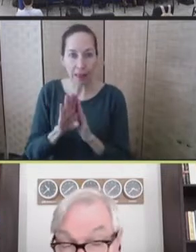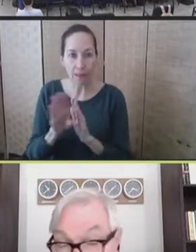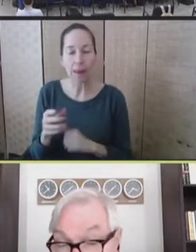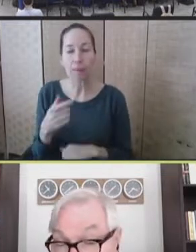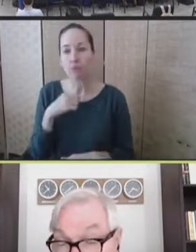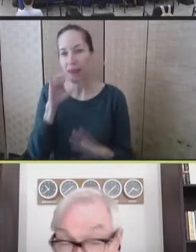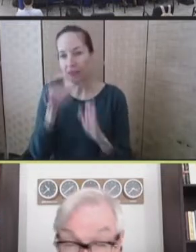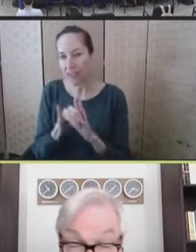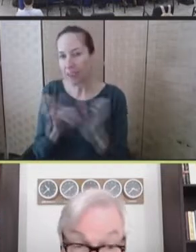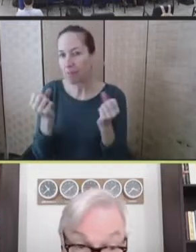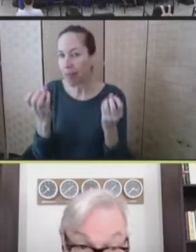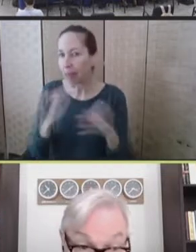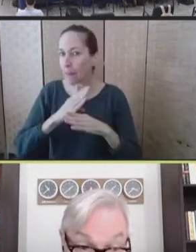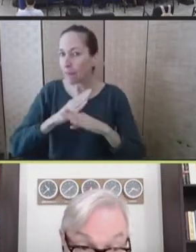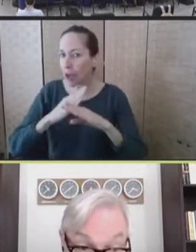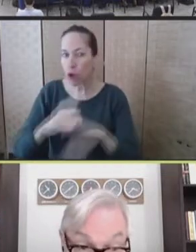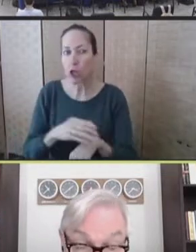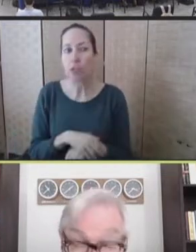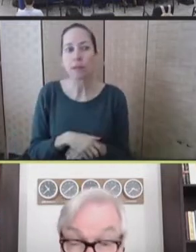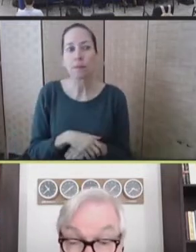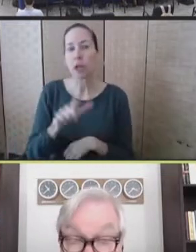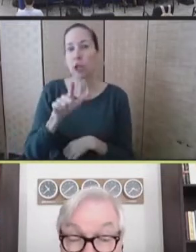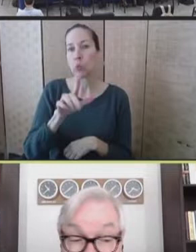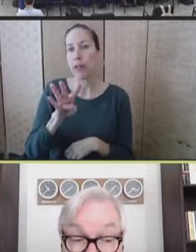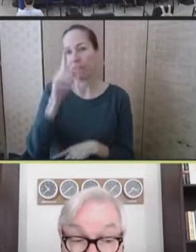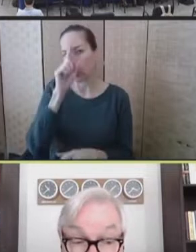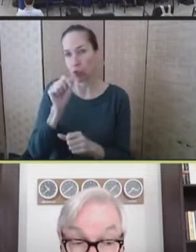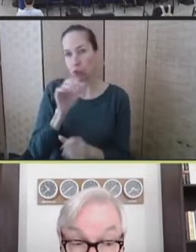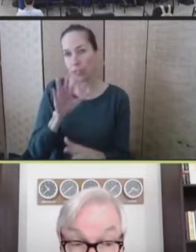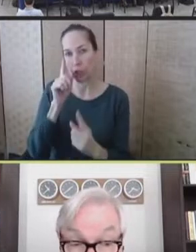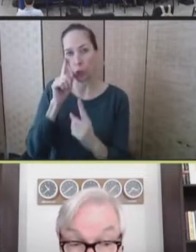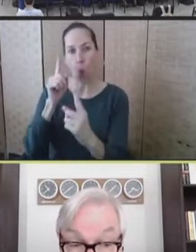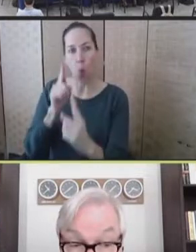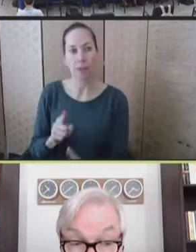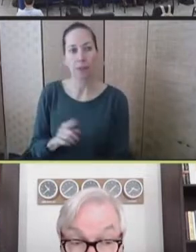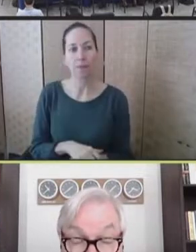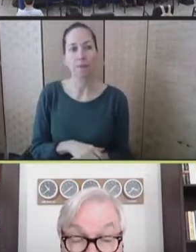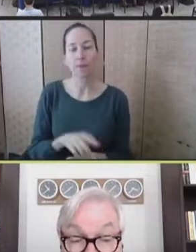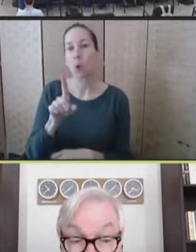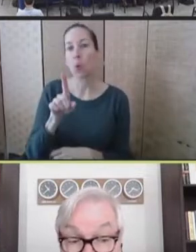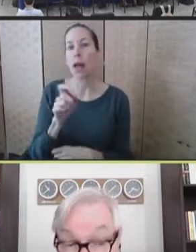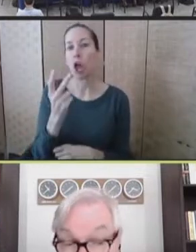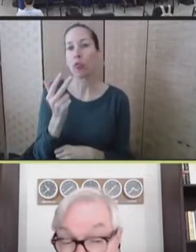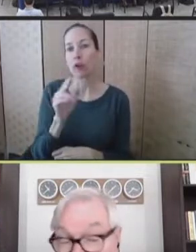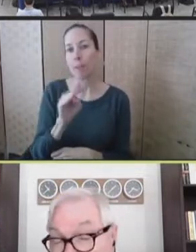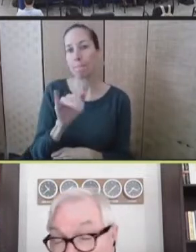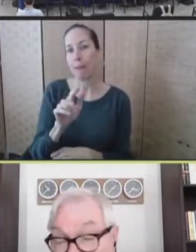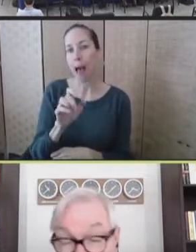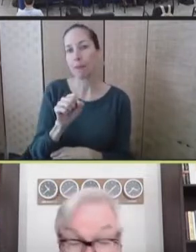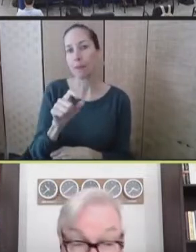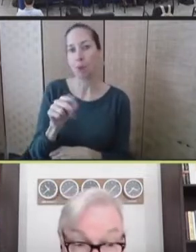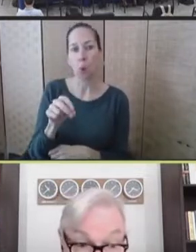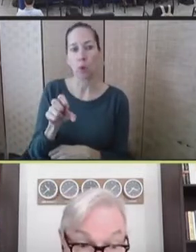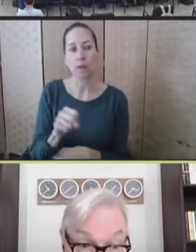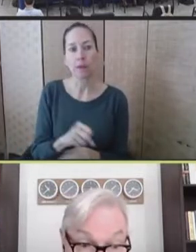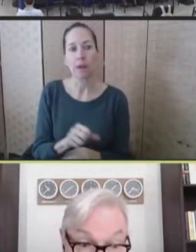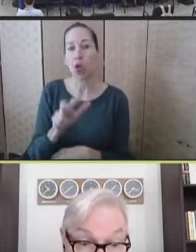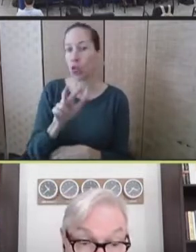We've identified 24 strategic goals, 113 milestones, 37 were designated as high priority and then